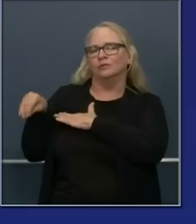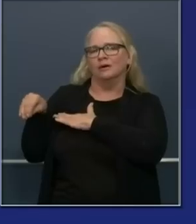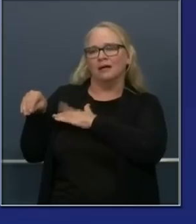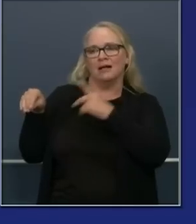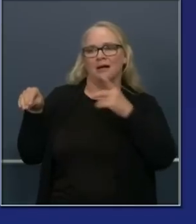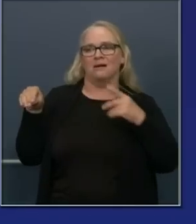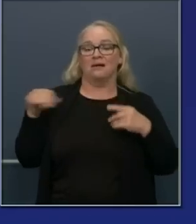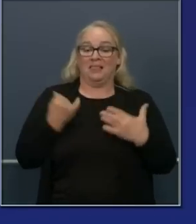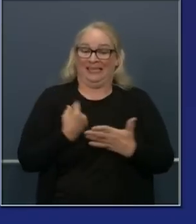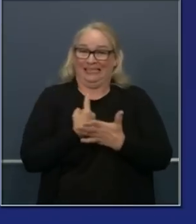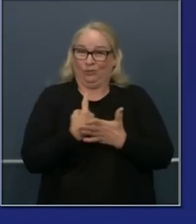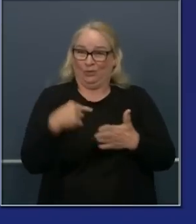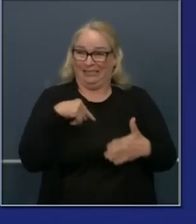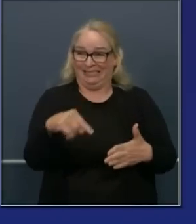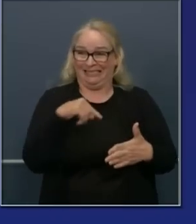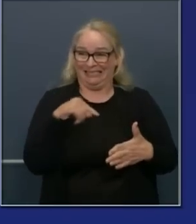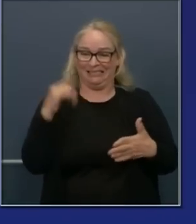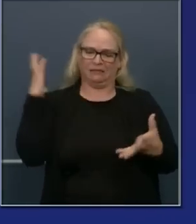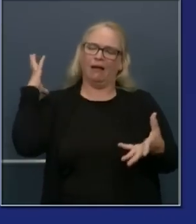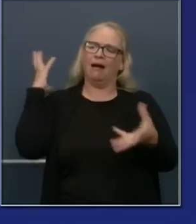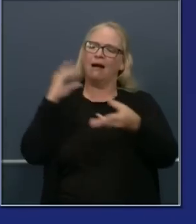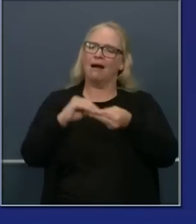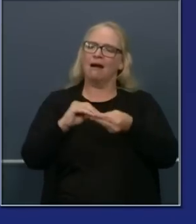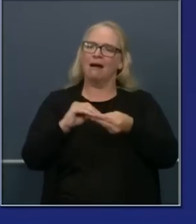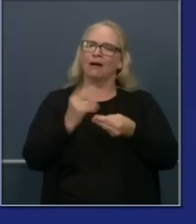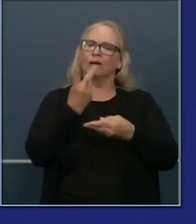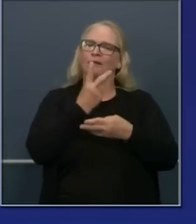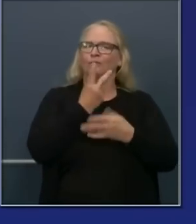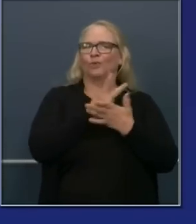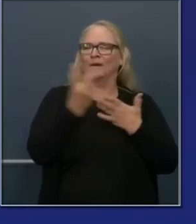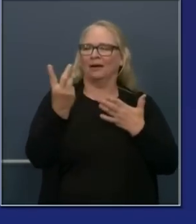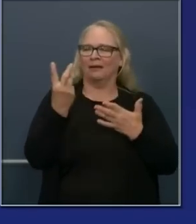LAST WEEK, MONDAY, OVER TWO WEEK PERIOD WE WERE INCREASING BY 28%.